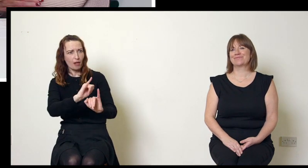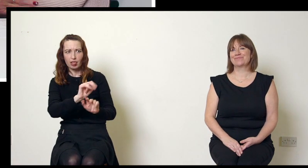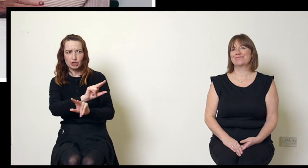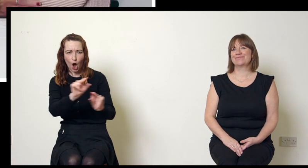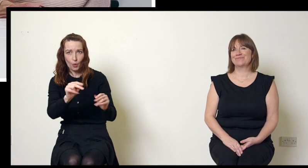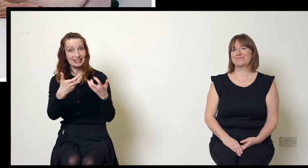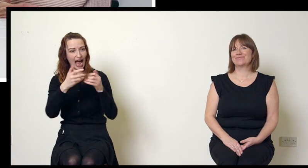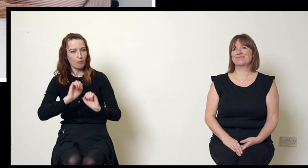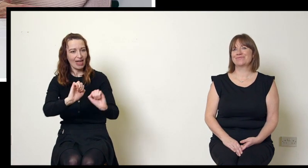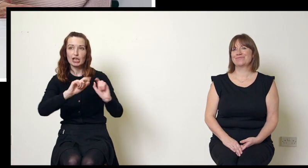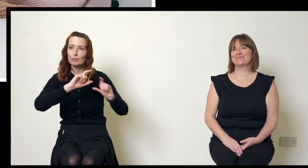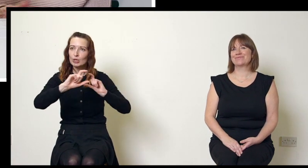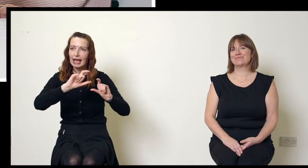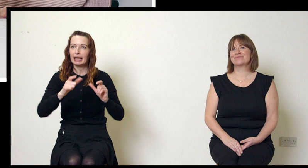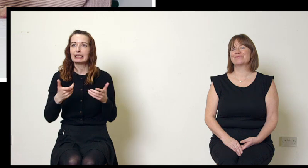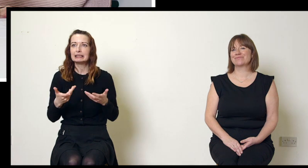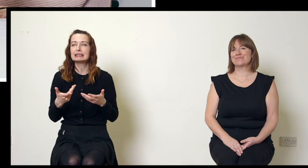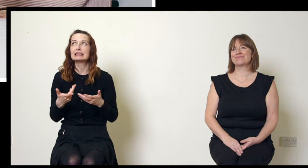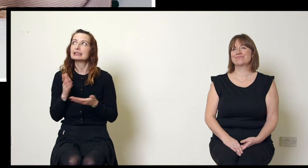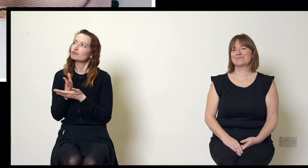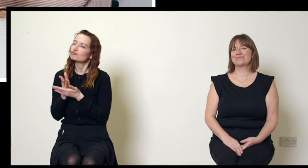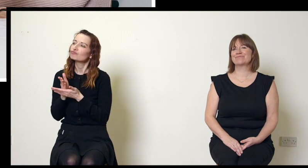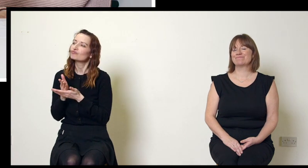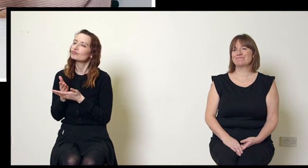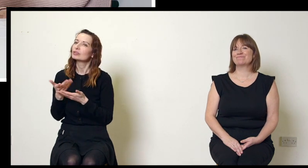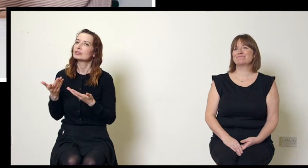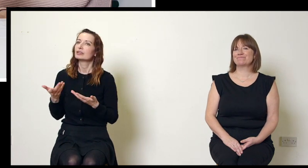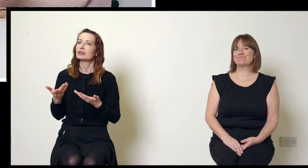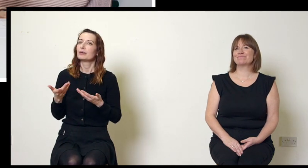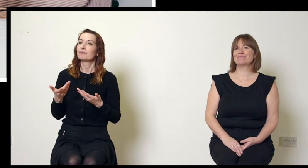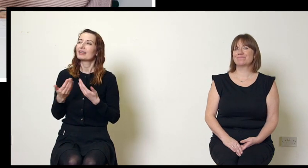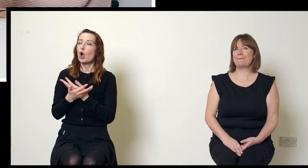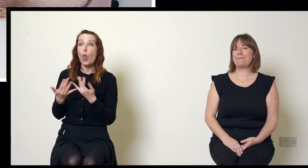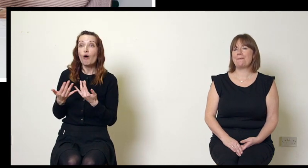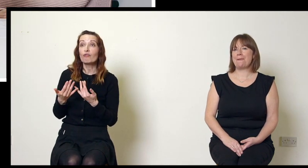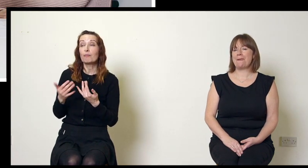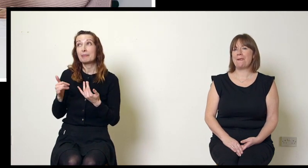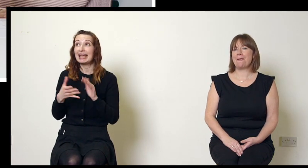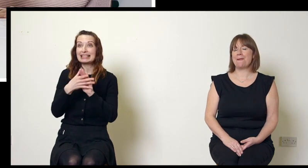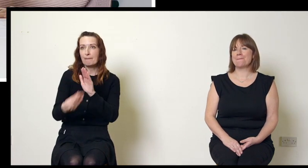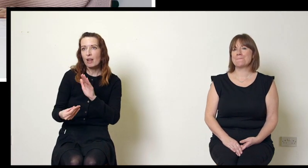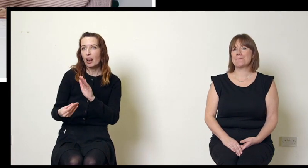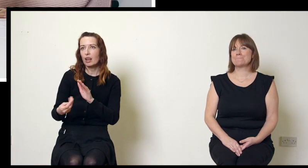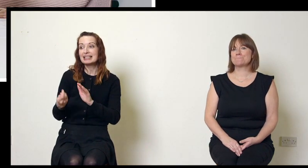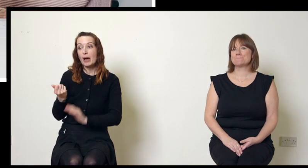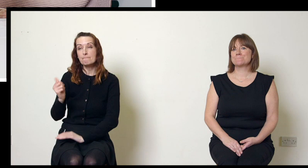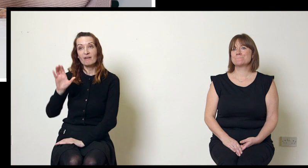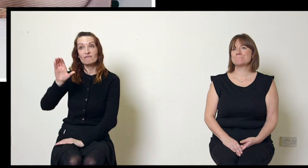It's just how they communicate. Yeah, and I think it seems like that or, you know, when we for instance the venues, you know, we've not been able